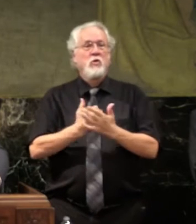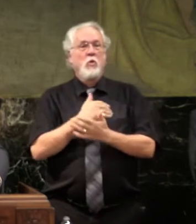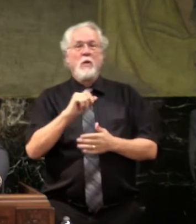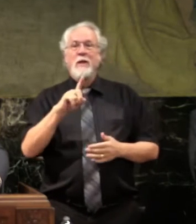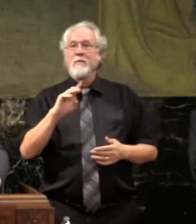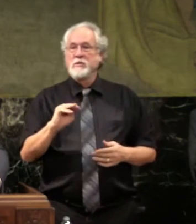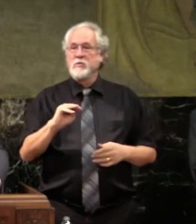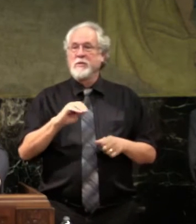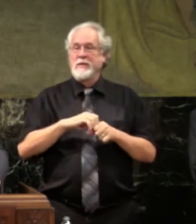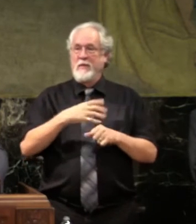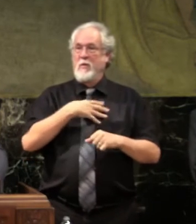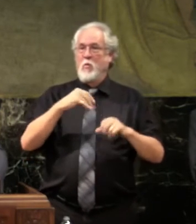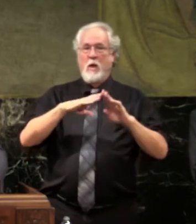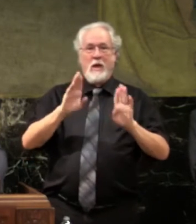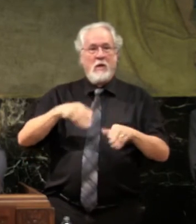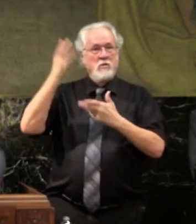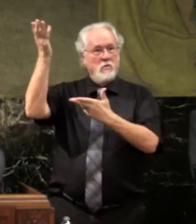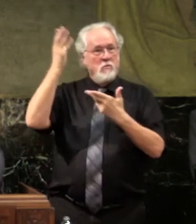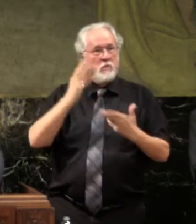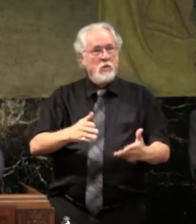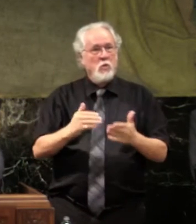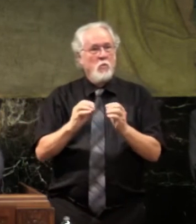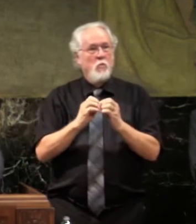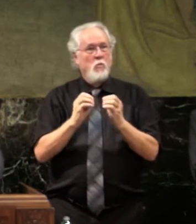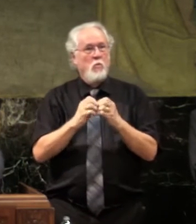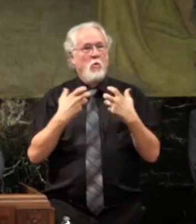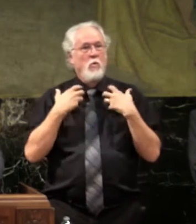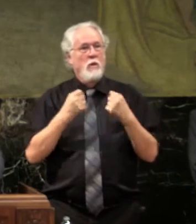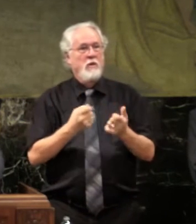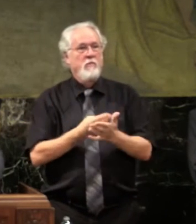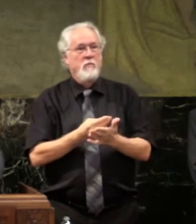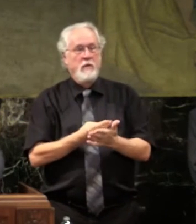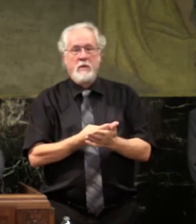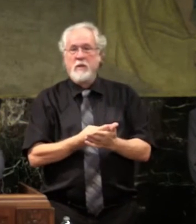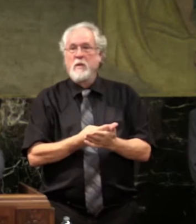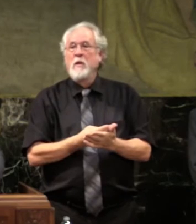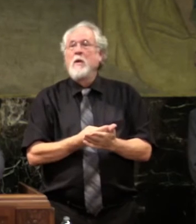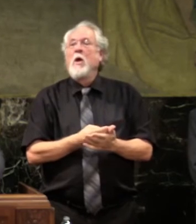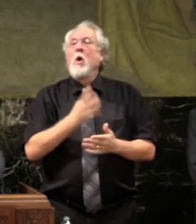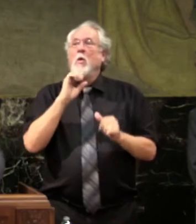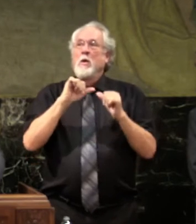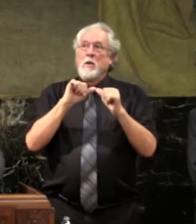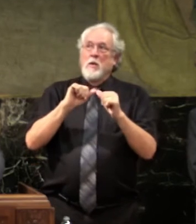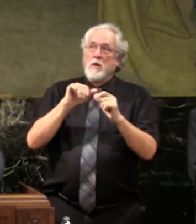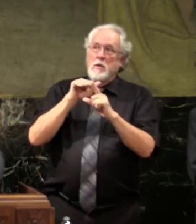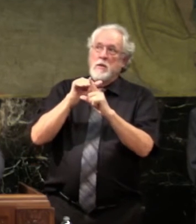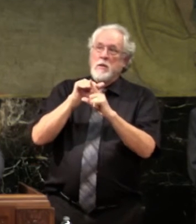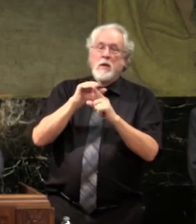White House to bring home additional recovery money and we're going to continue to work with bankers and other